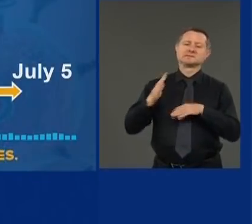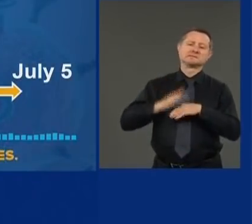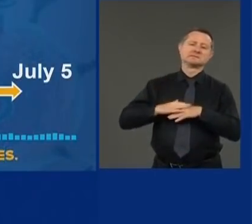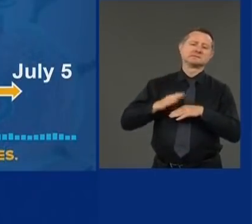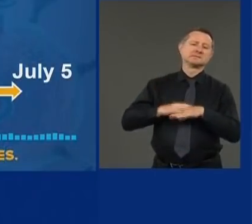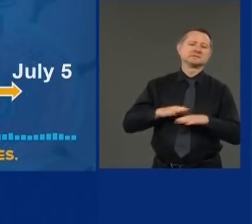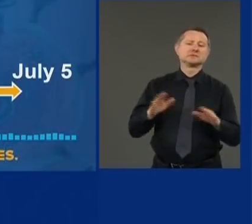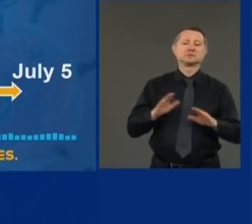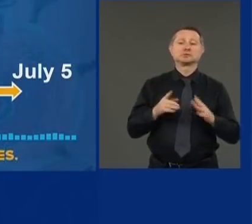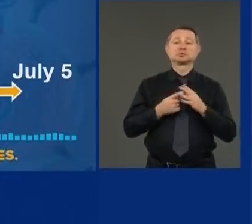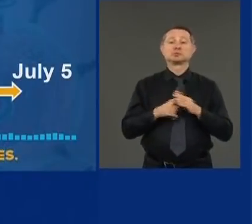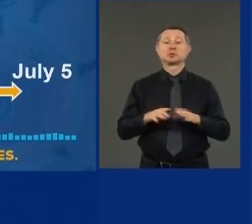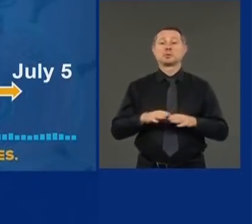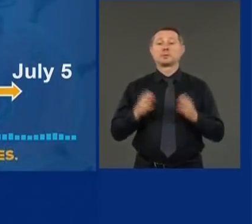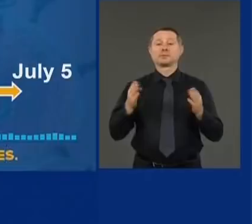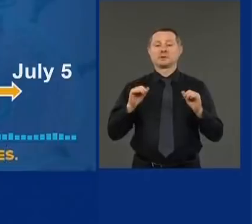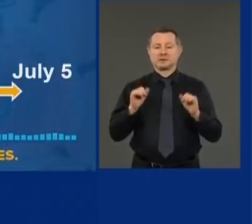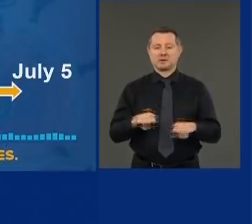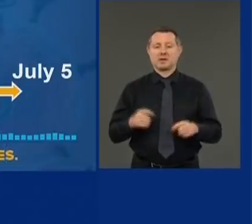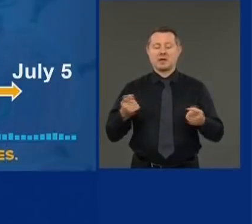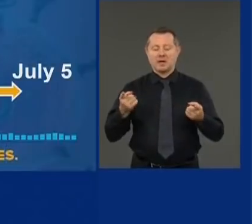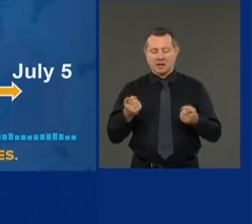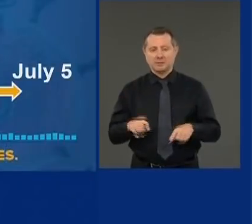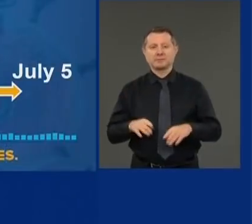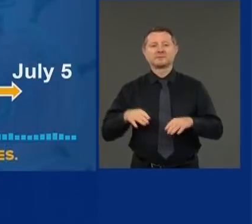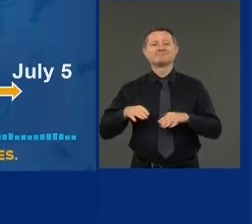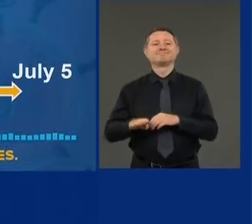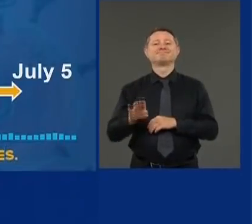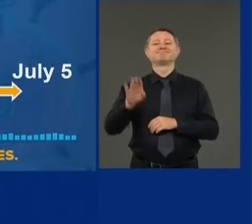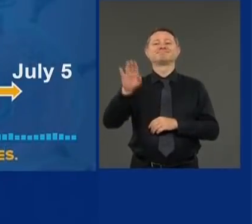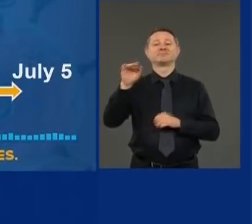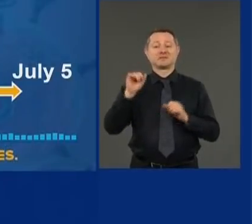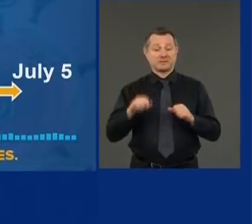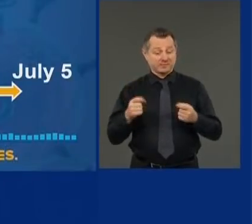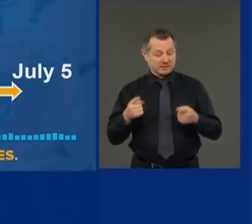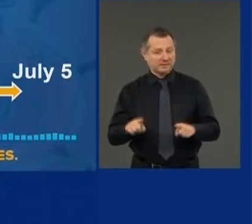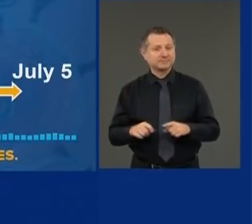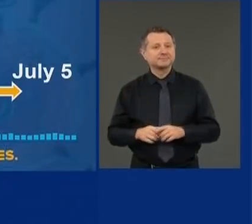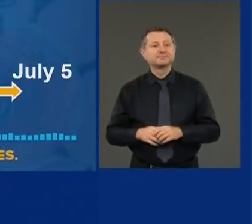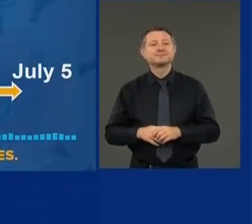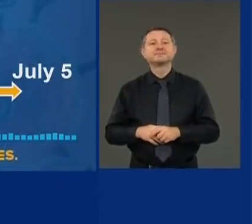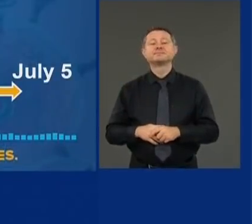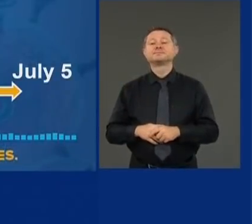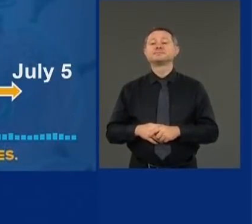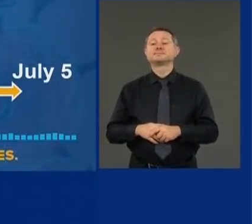STARTED REOPENING. EVERY EXPERT WARNED US ON THE REOPENING THAT YOU COULD SEE THE